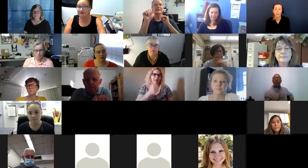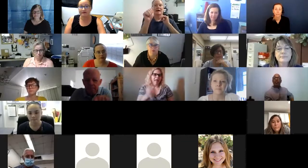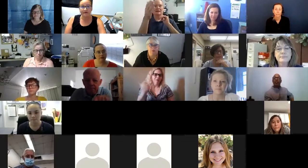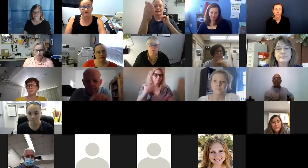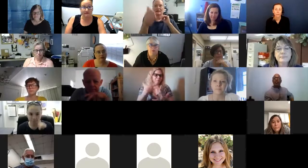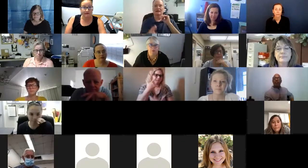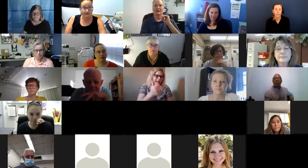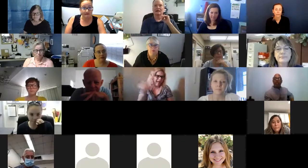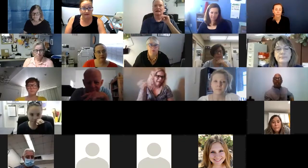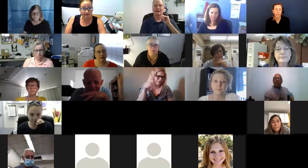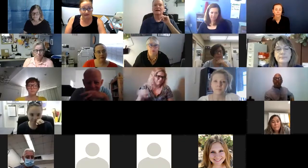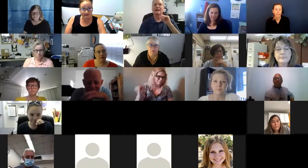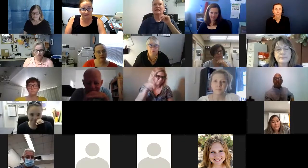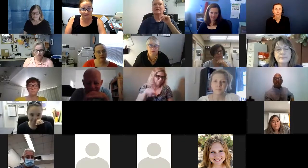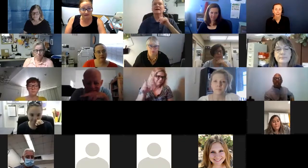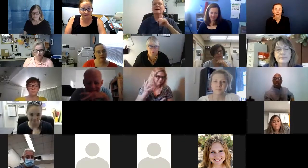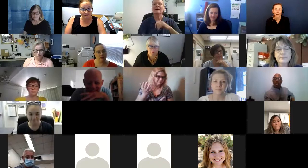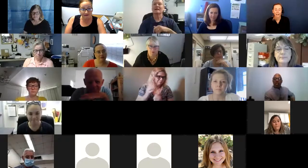Lisa: I would wait until everyone else has questions.